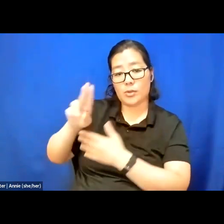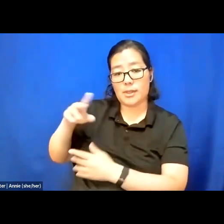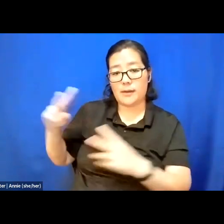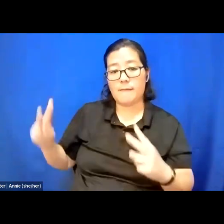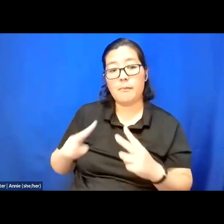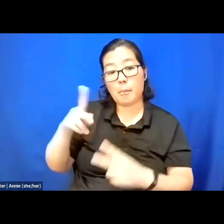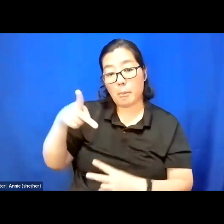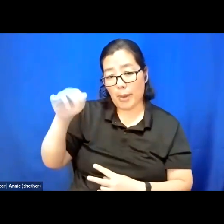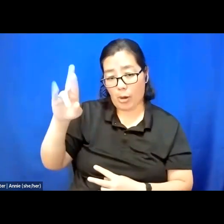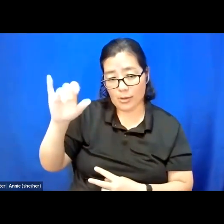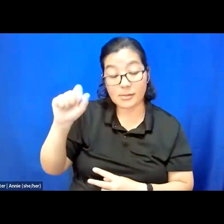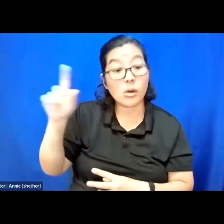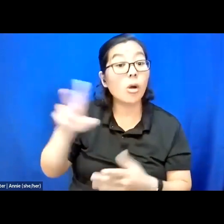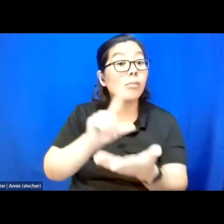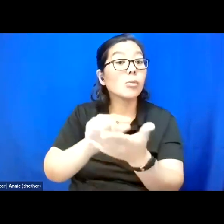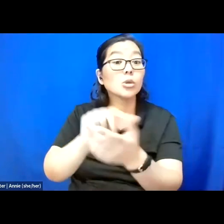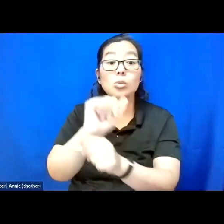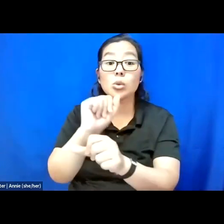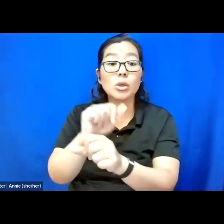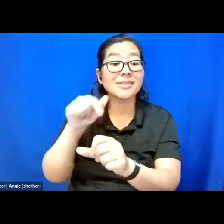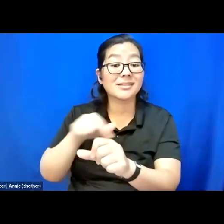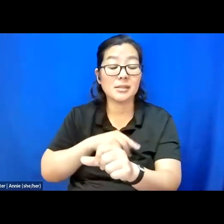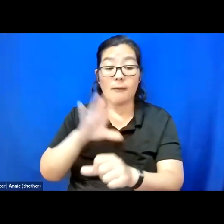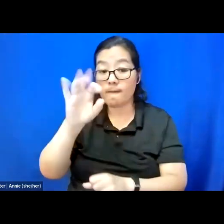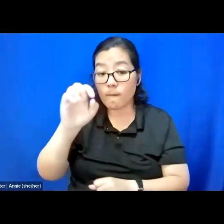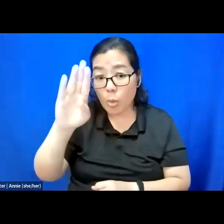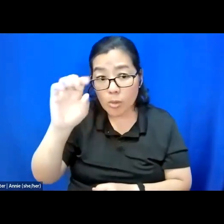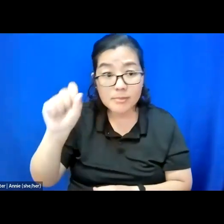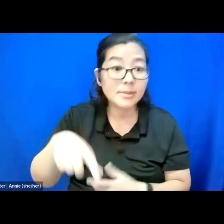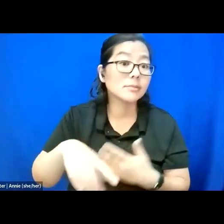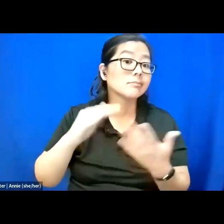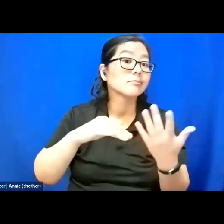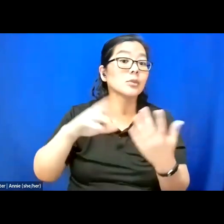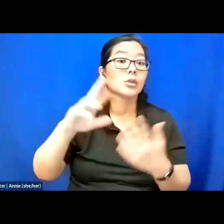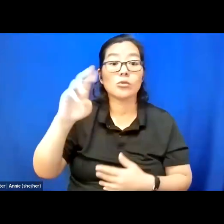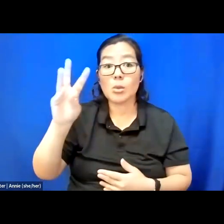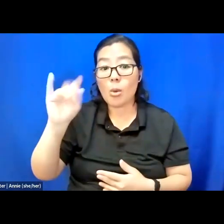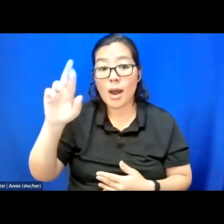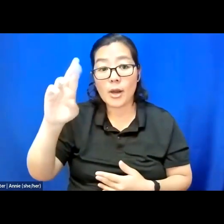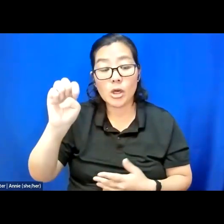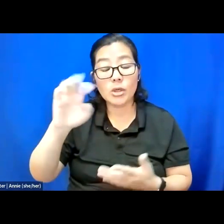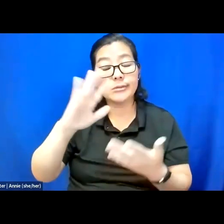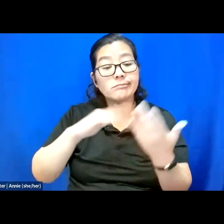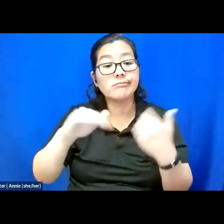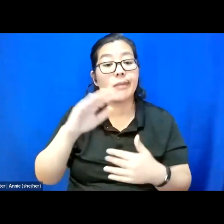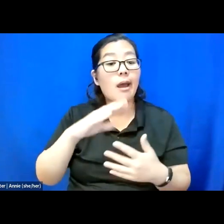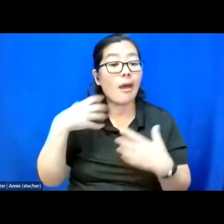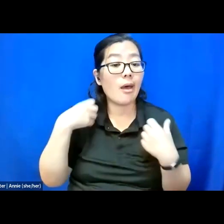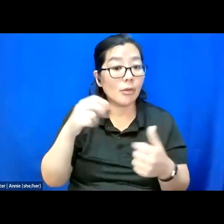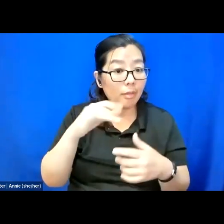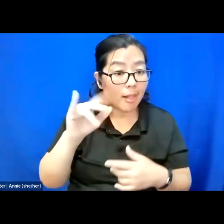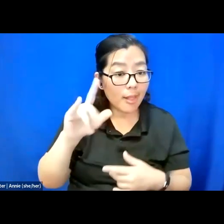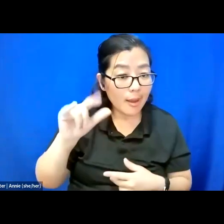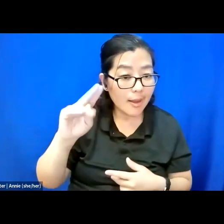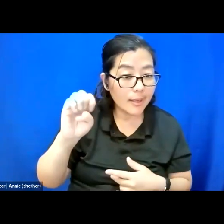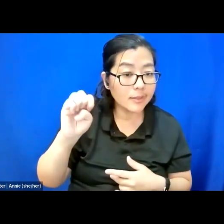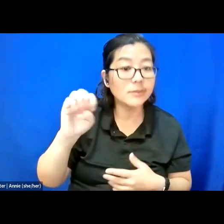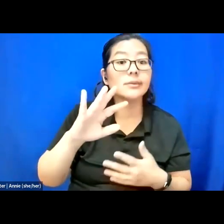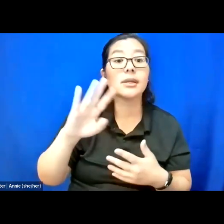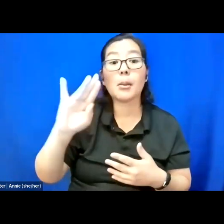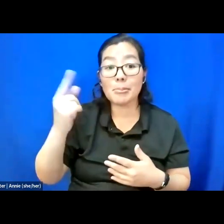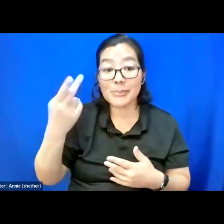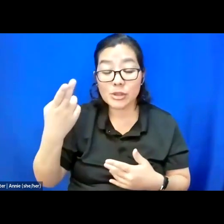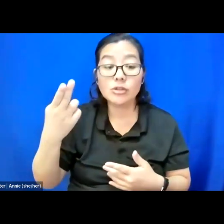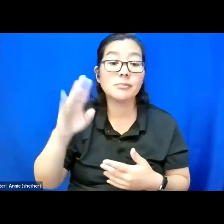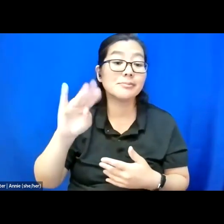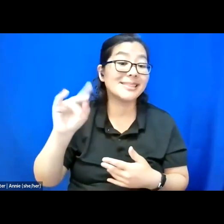Published works include those in Forbes, Rewire, Healthline, Bitch Media and more.